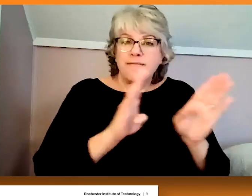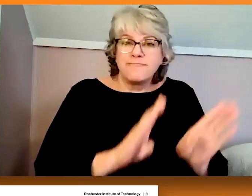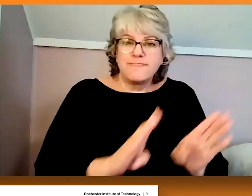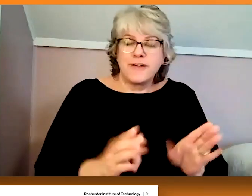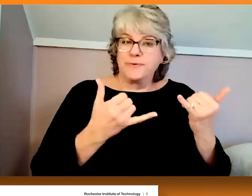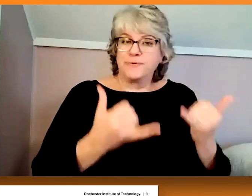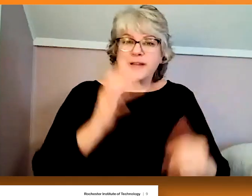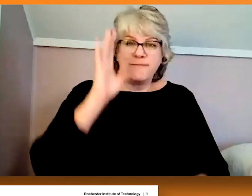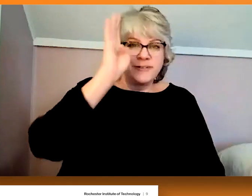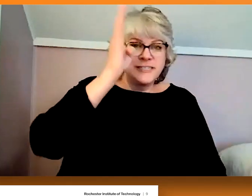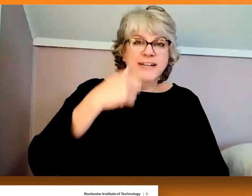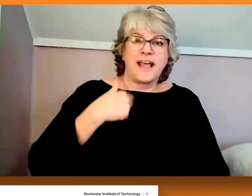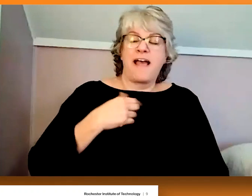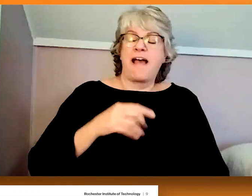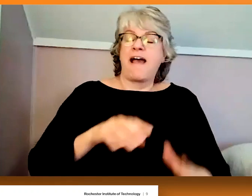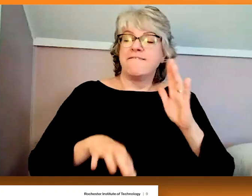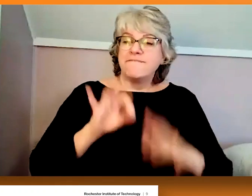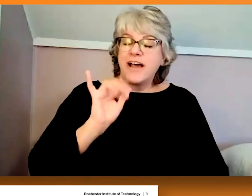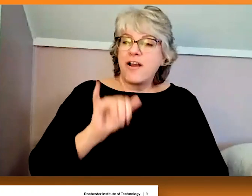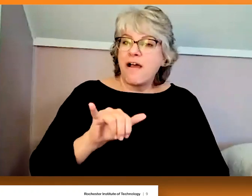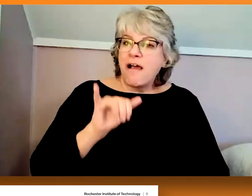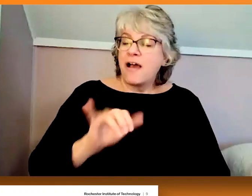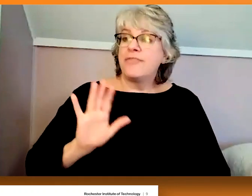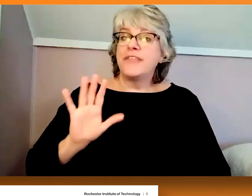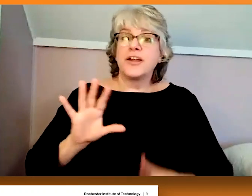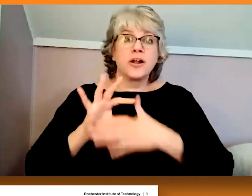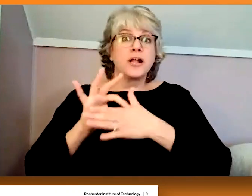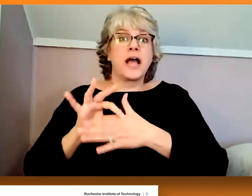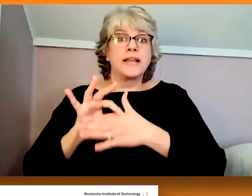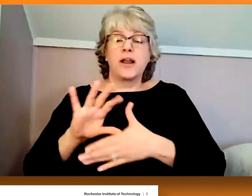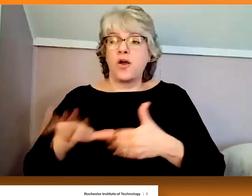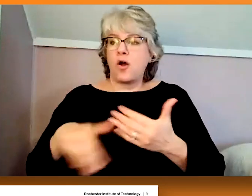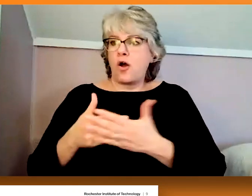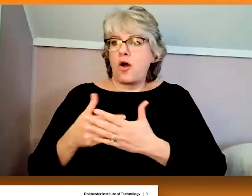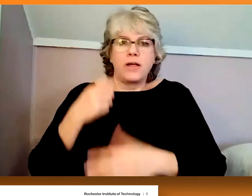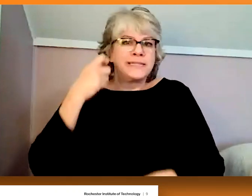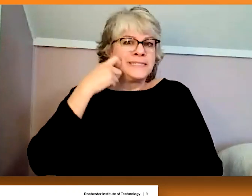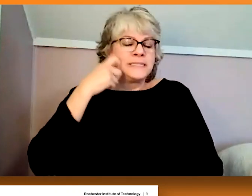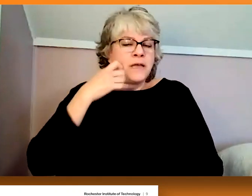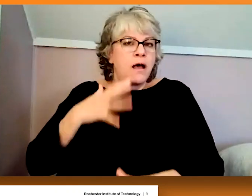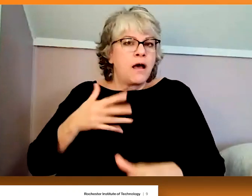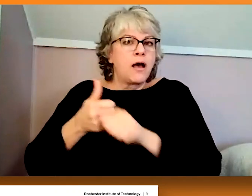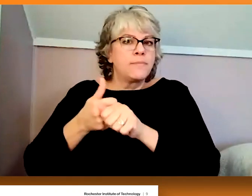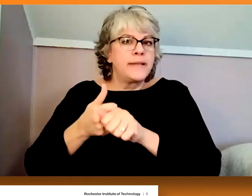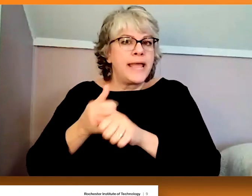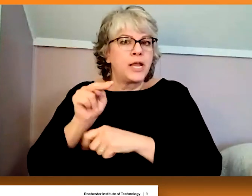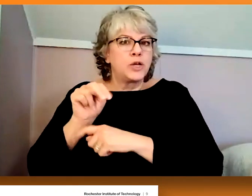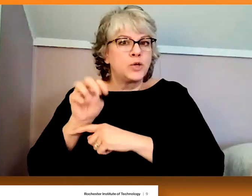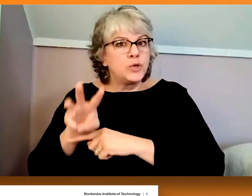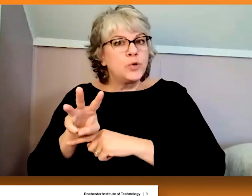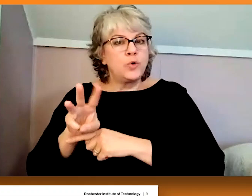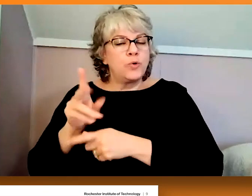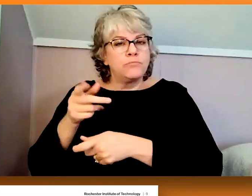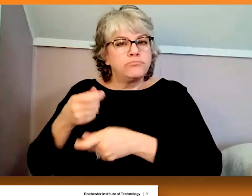has been updated in the past few months. That's because they--some of the materials